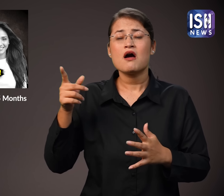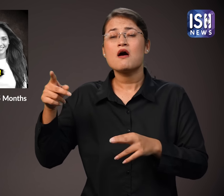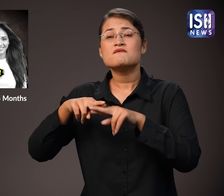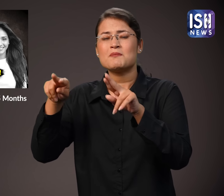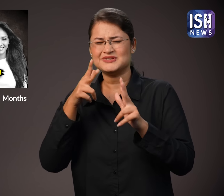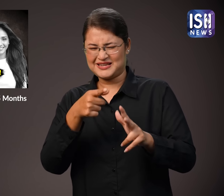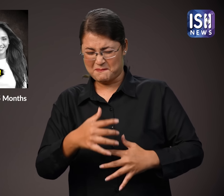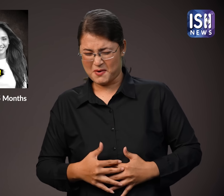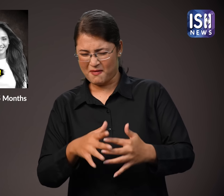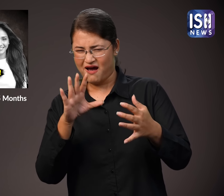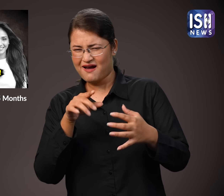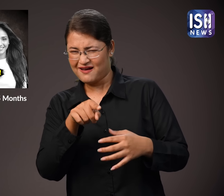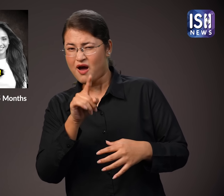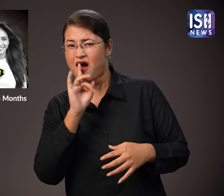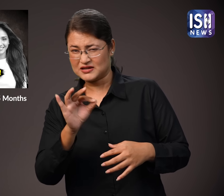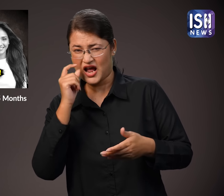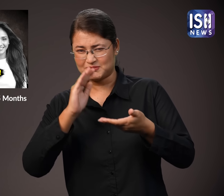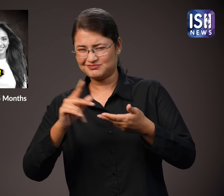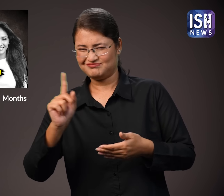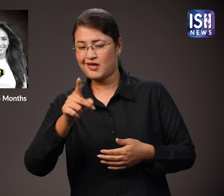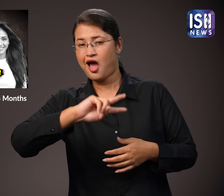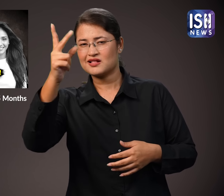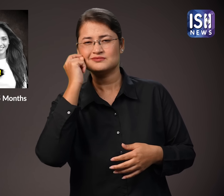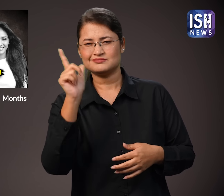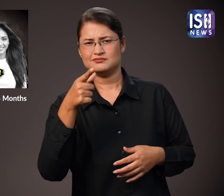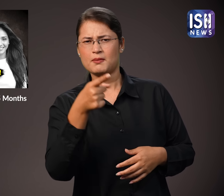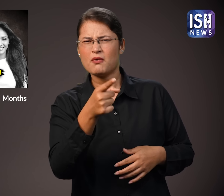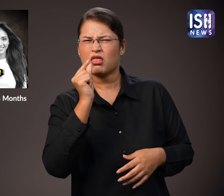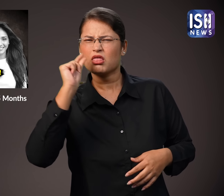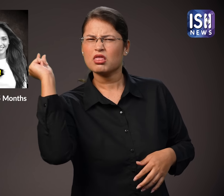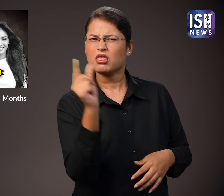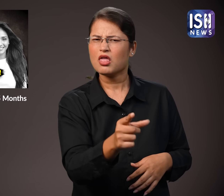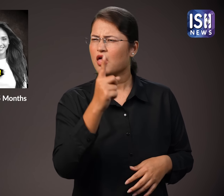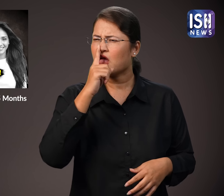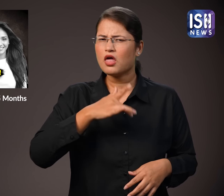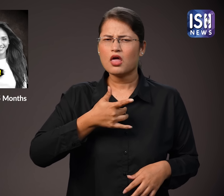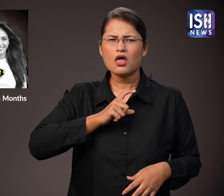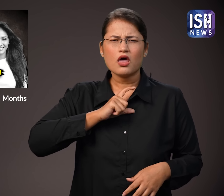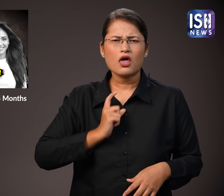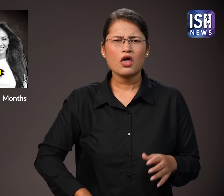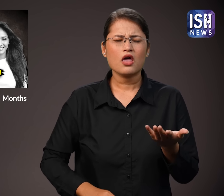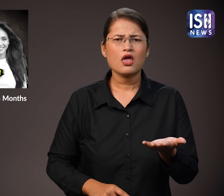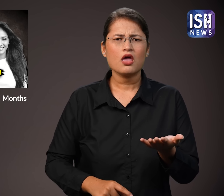Samarth's family also accused Twisha of carrying an “illegitimate child” which broke her.